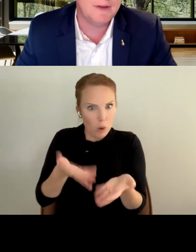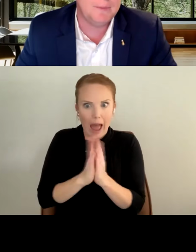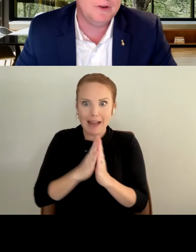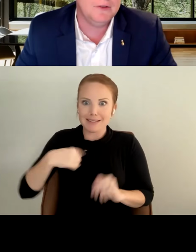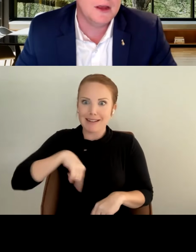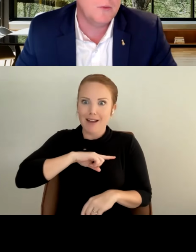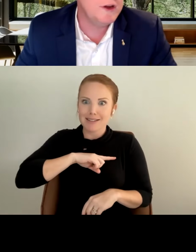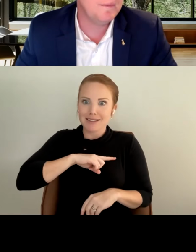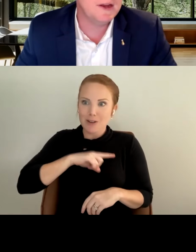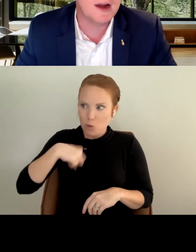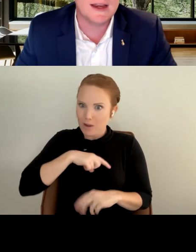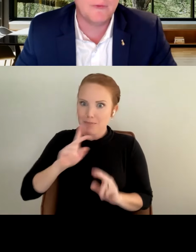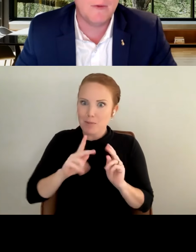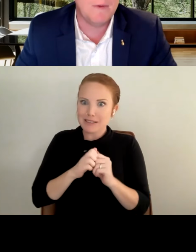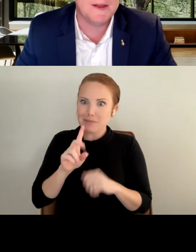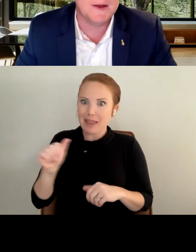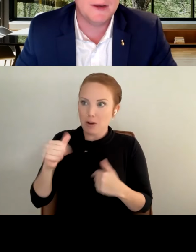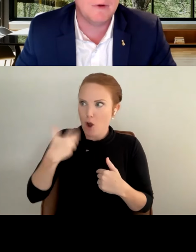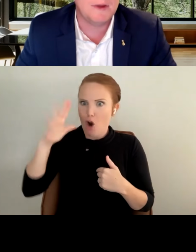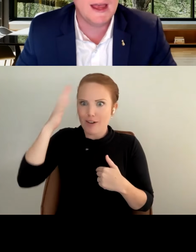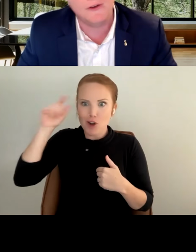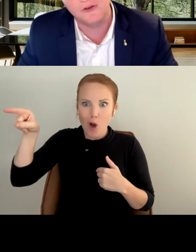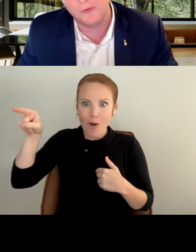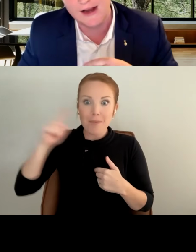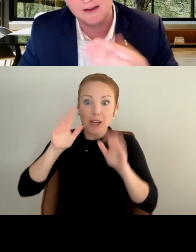couple of options, wouldn't it be great if we went with the company where we have a direct